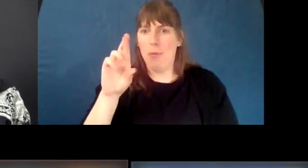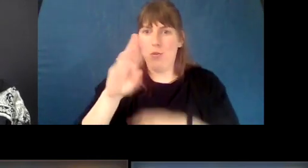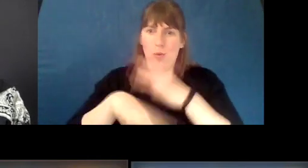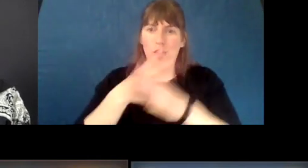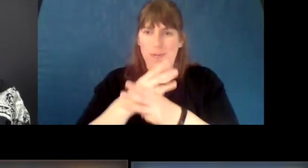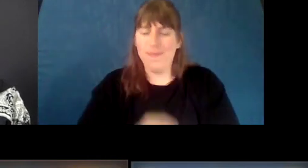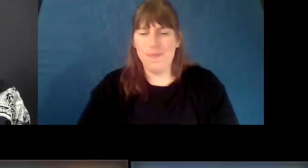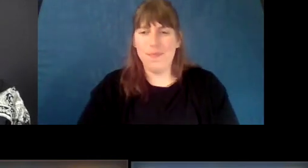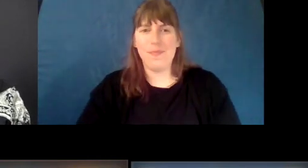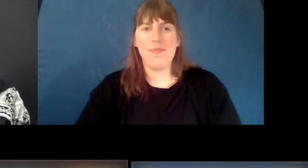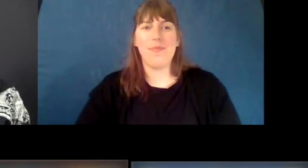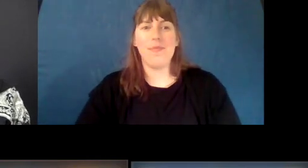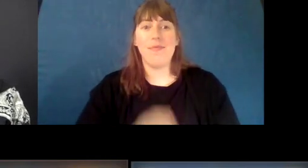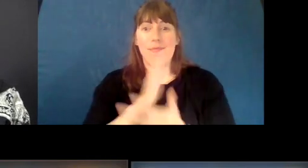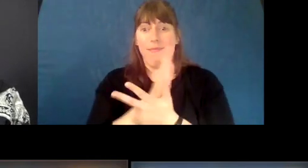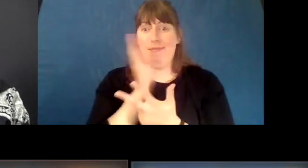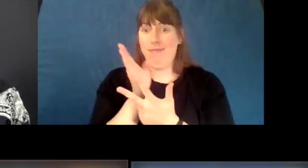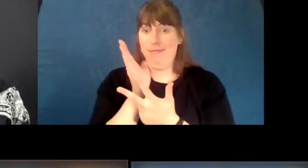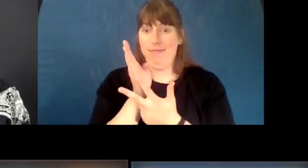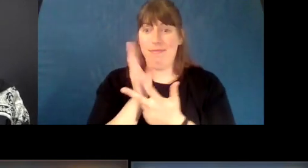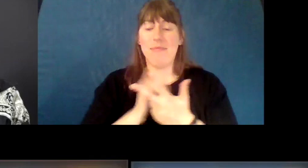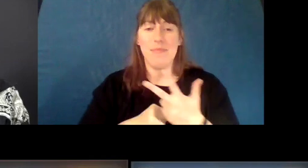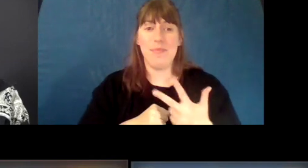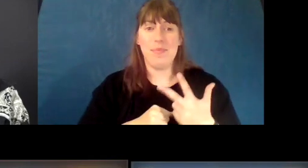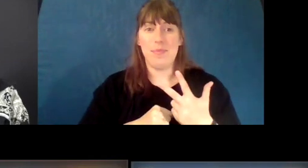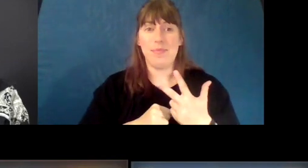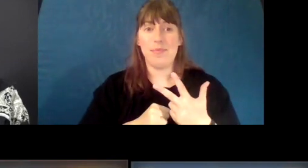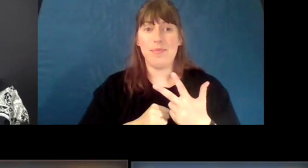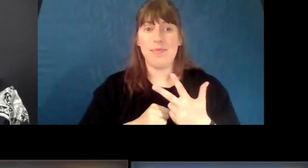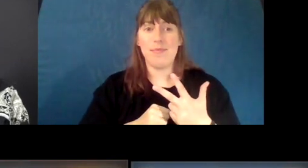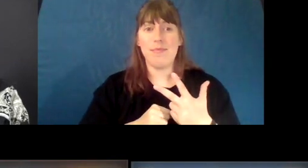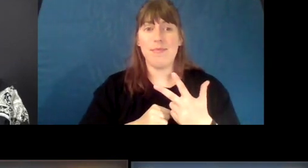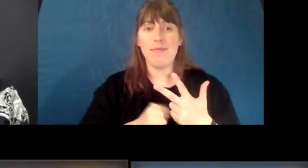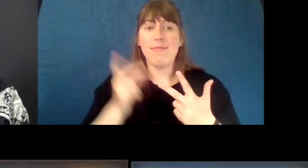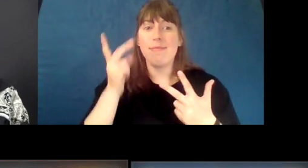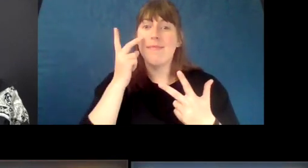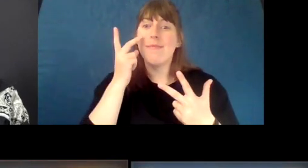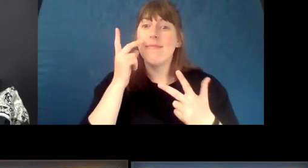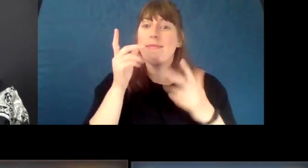And then the second lightbox, you'll see in this nice bubbly, inviting,